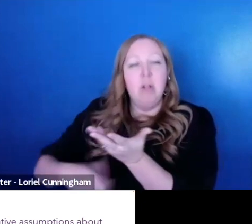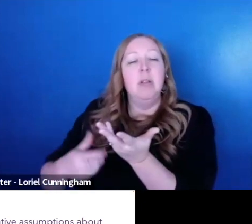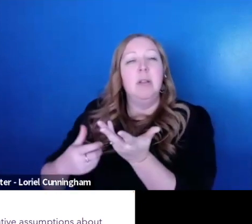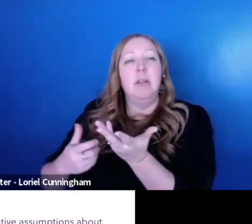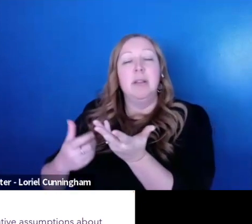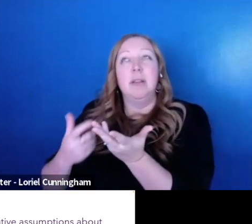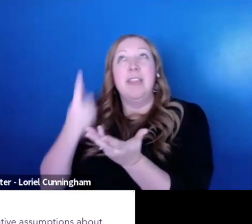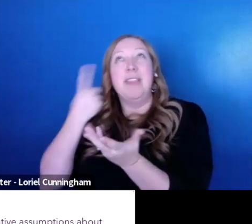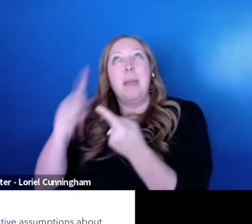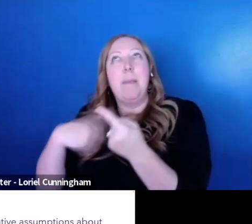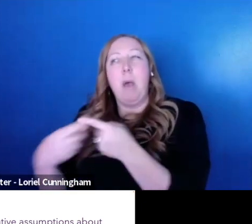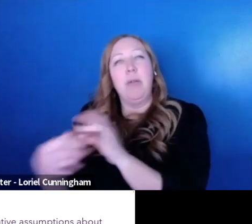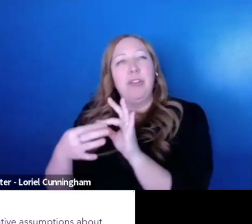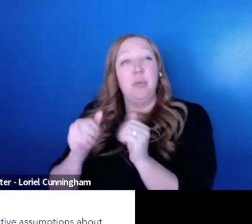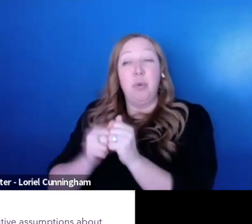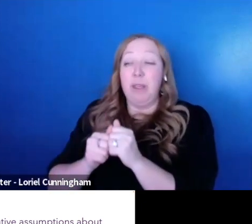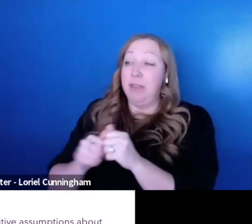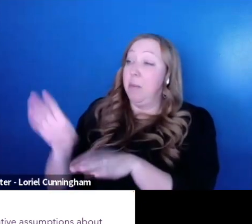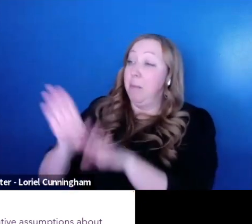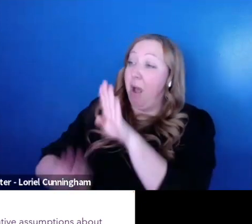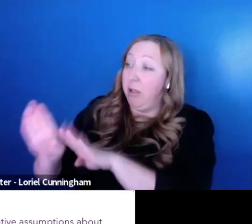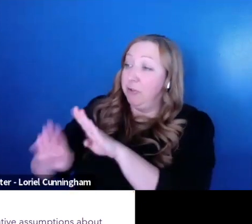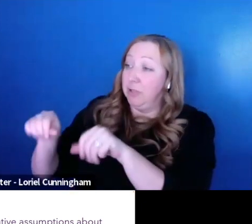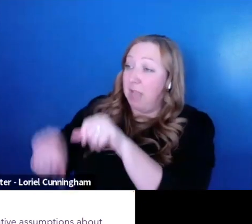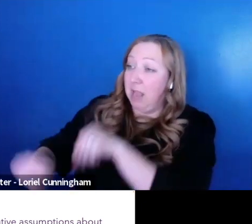kind of pushed us to think much more around what is the